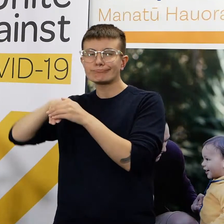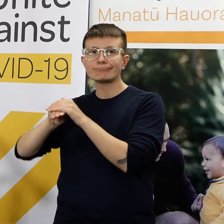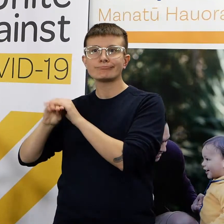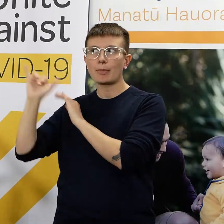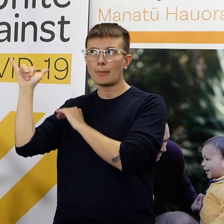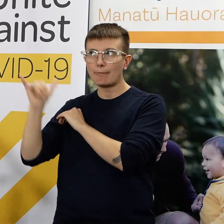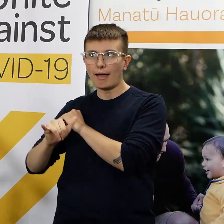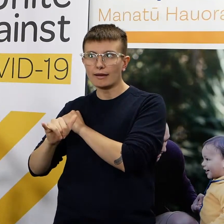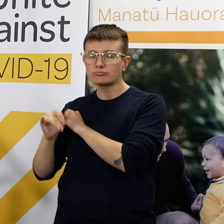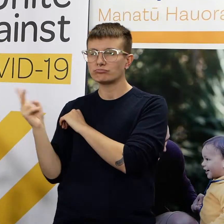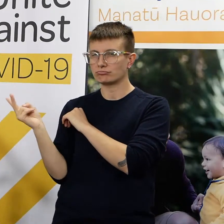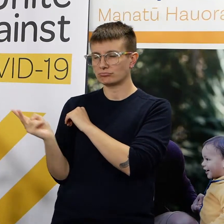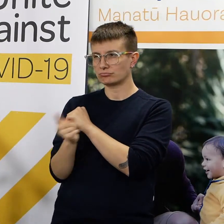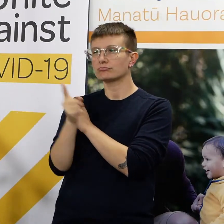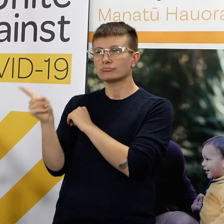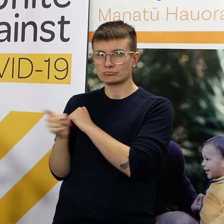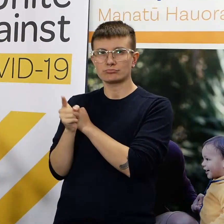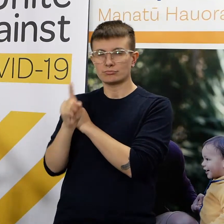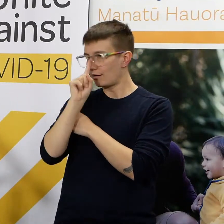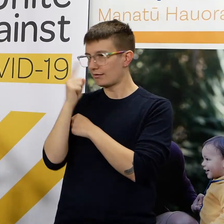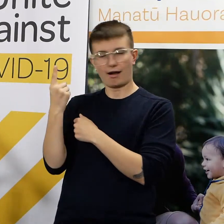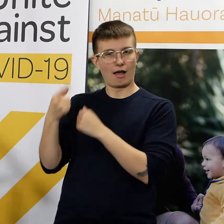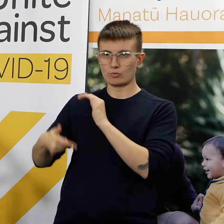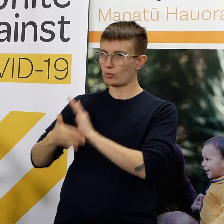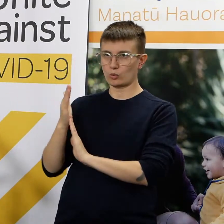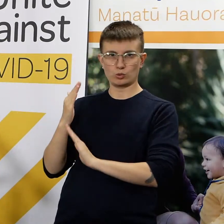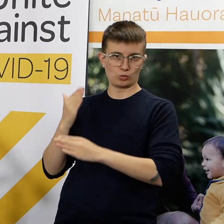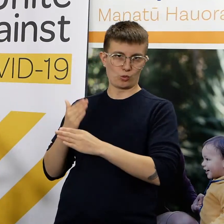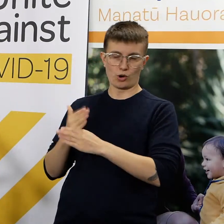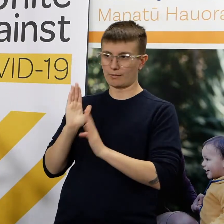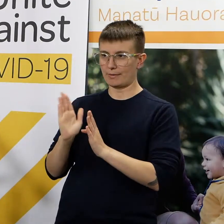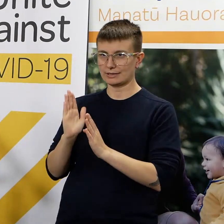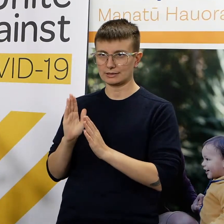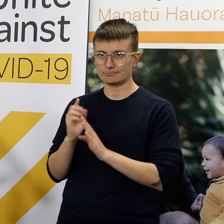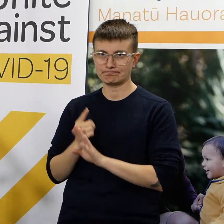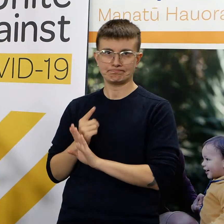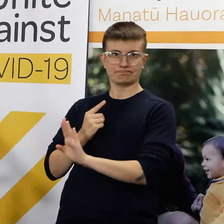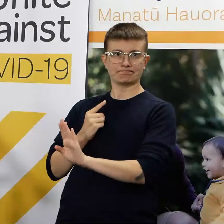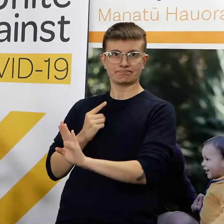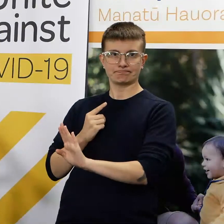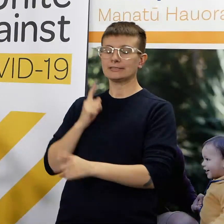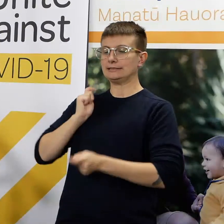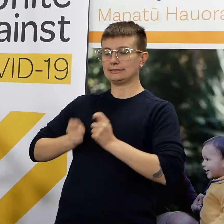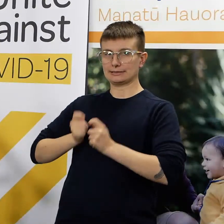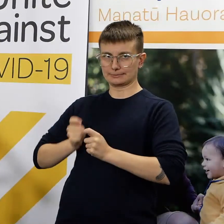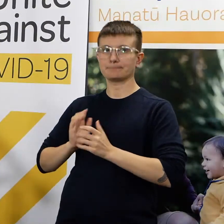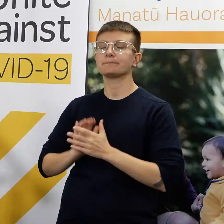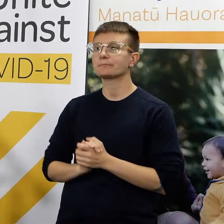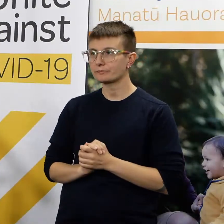will be stood down and tested. Public health staff have also been in contact